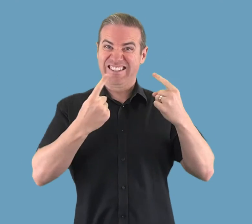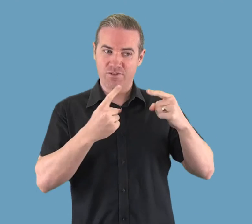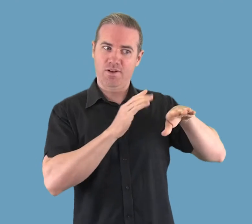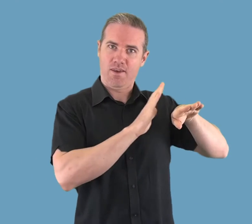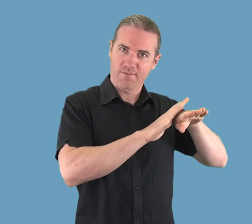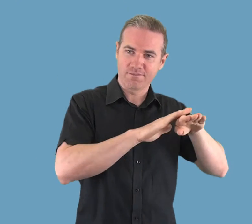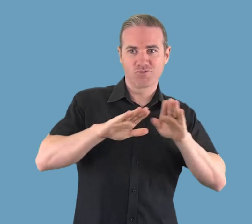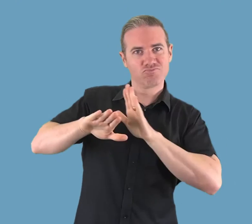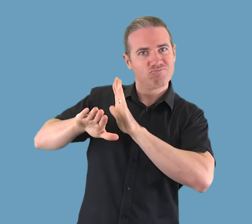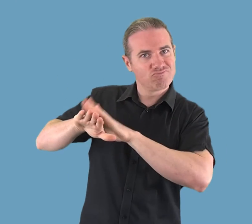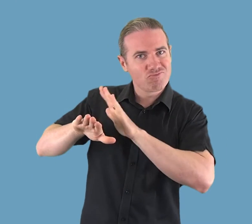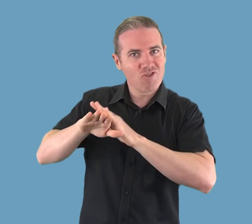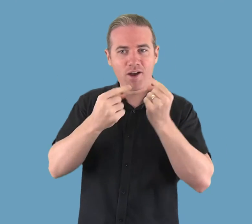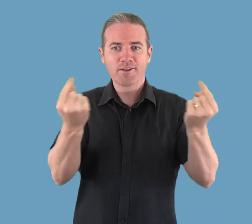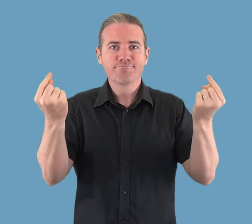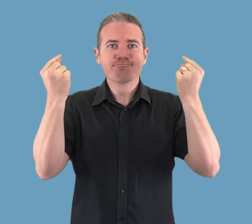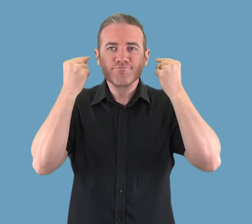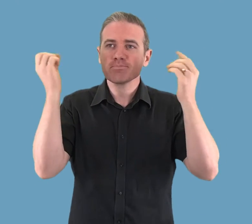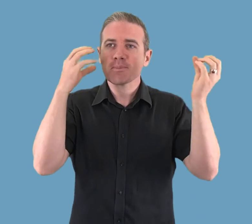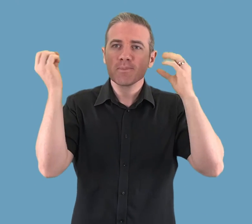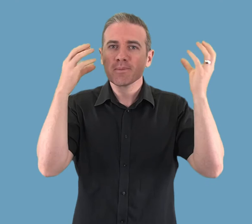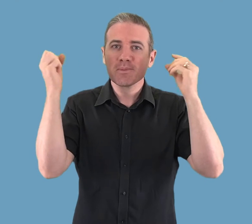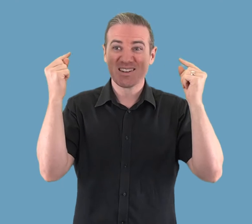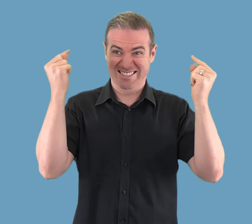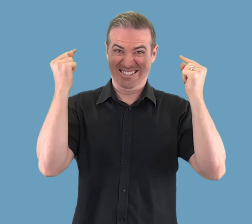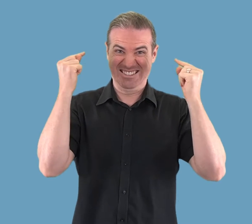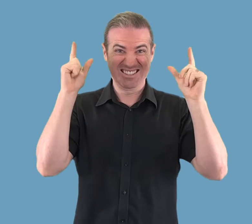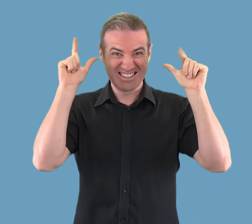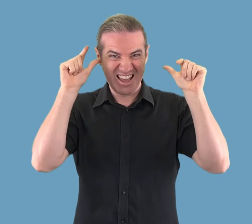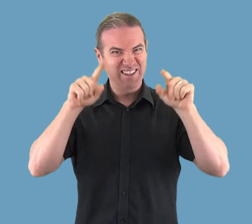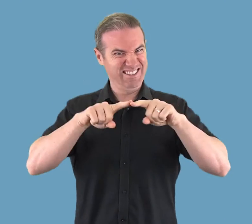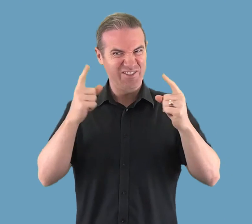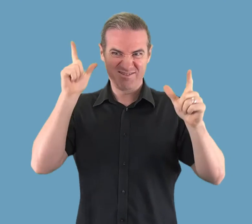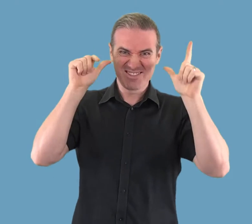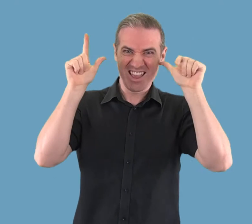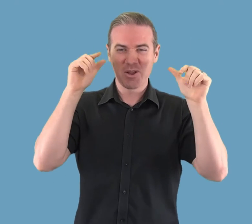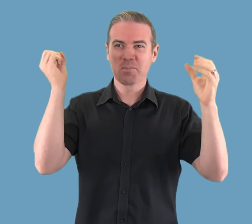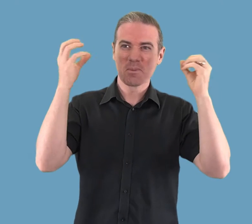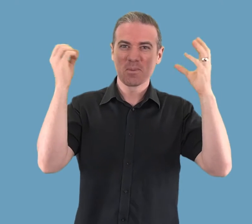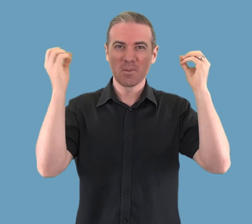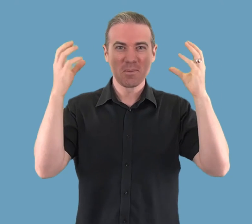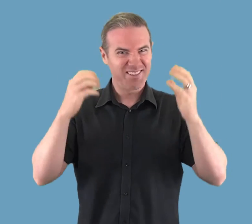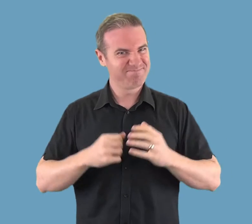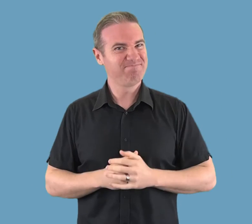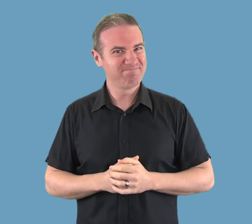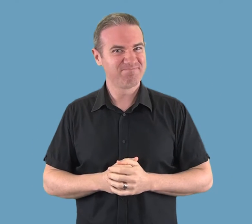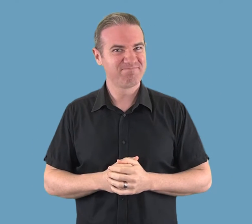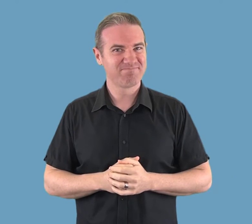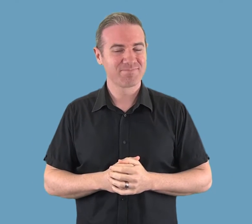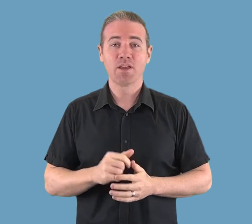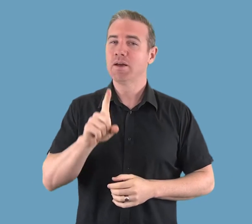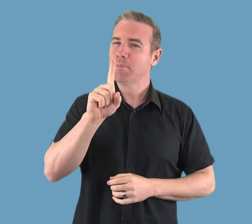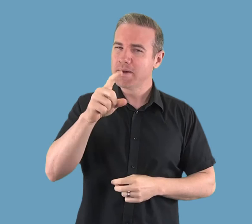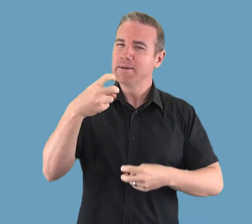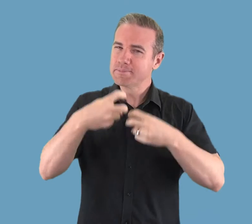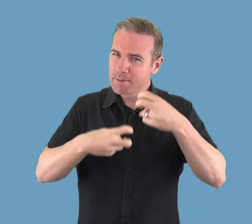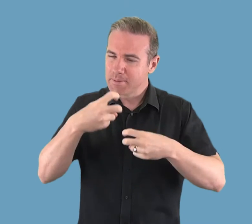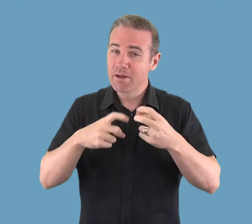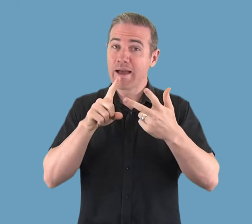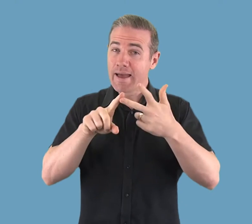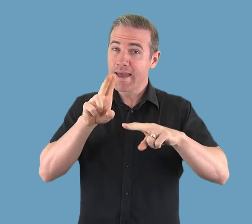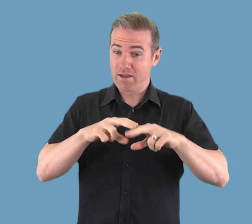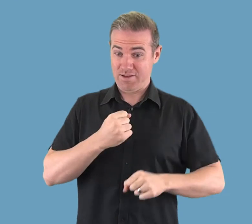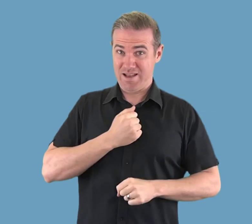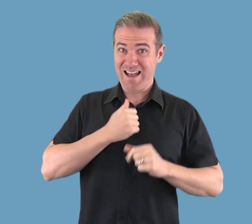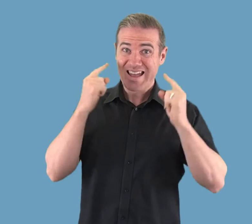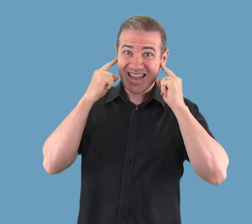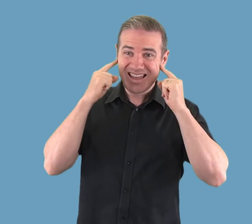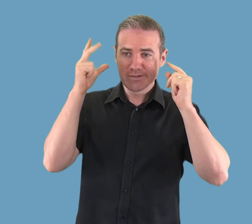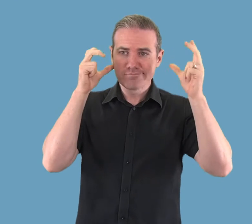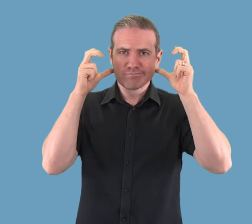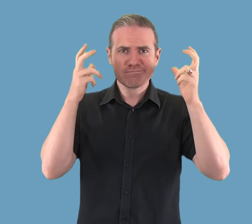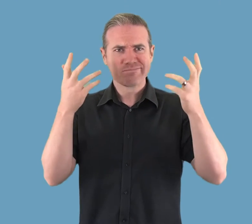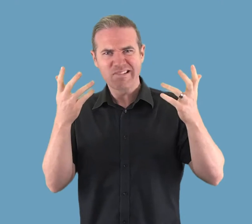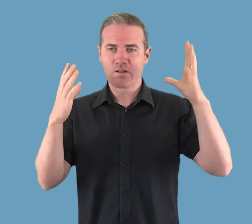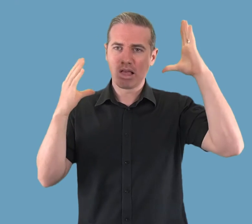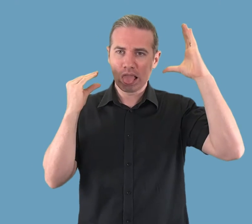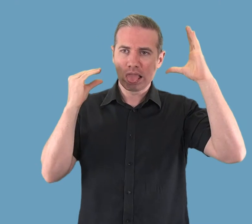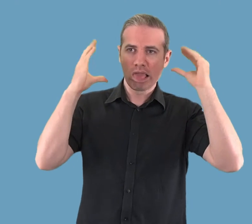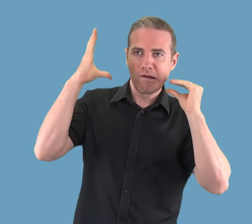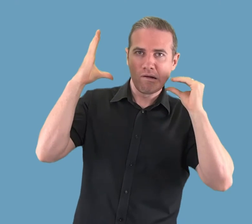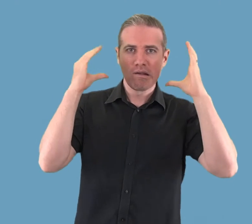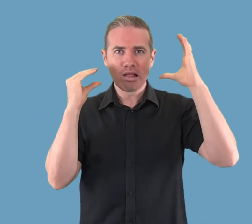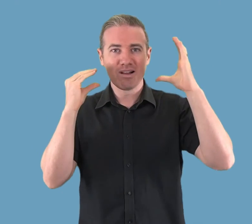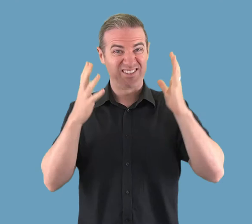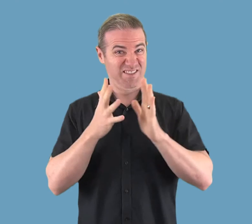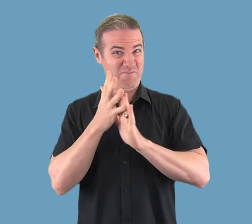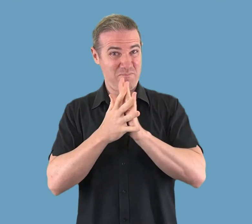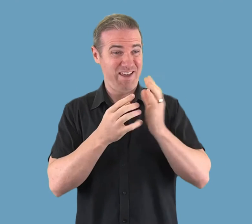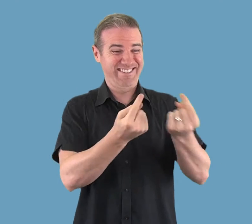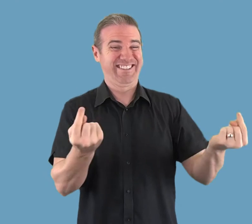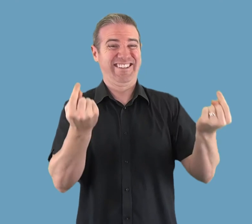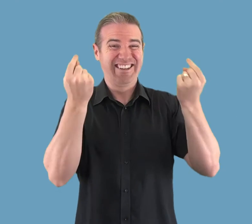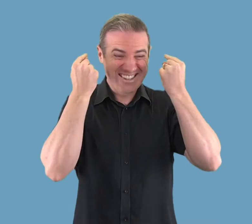feature lets you play both audio stereo channels in both